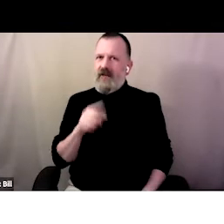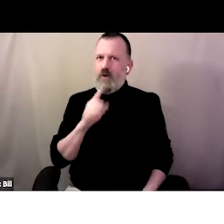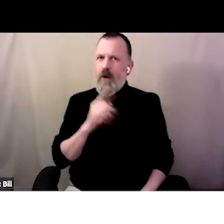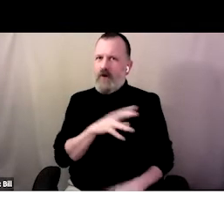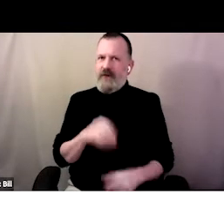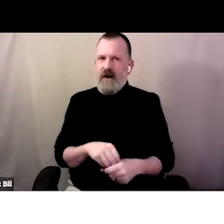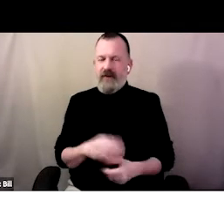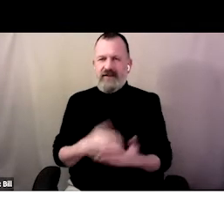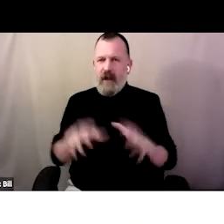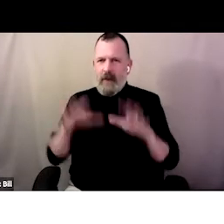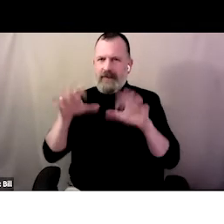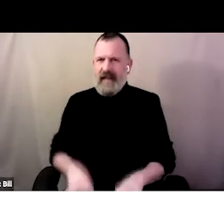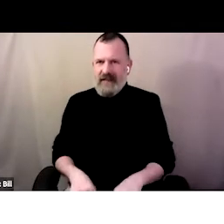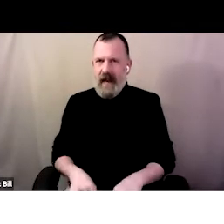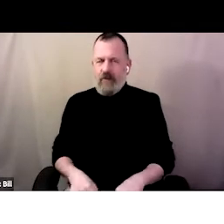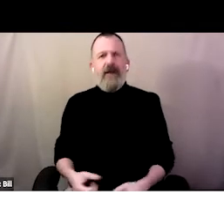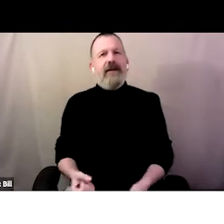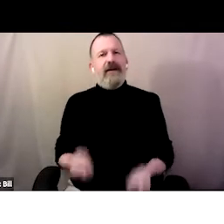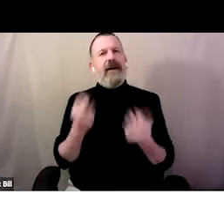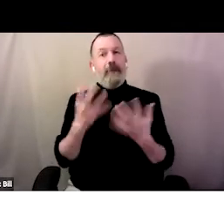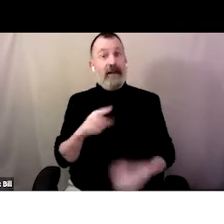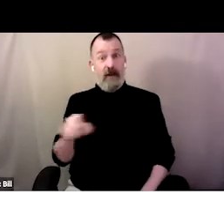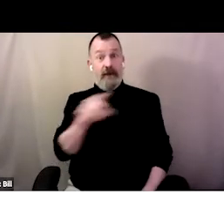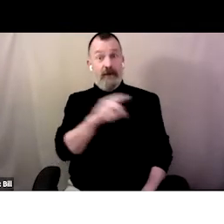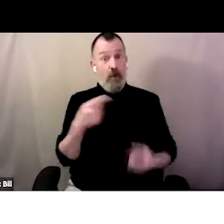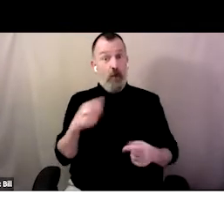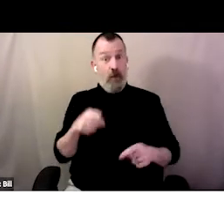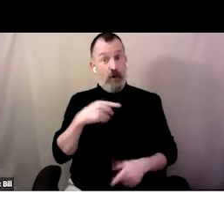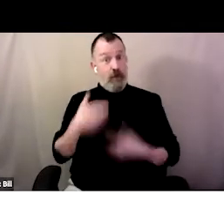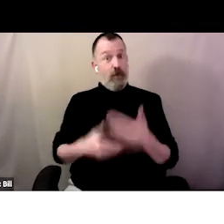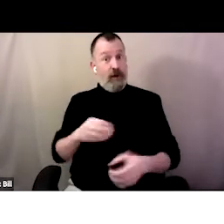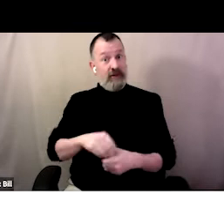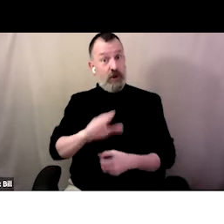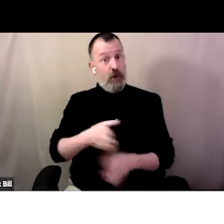CalebBarlow: Many of you that as you progress in your career, you may have the opportunity, whether you go into the government